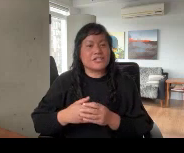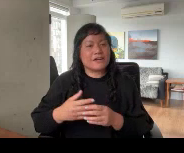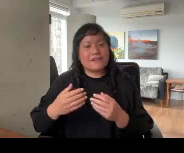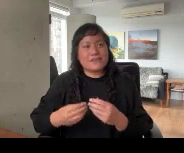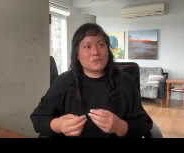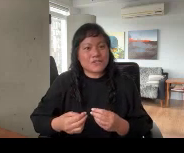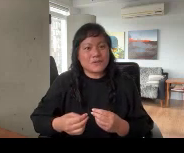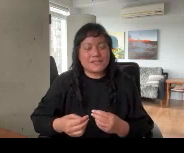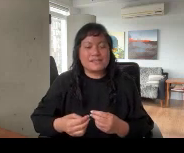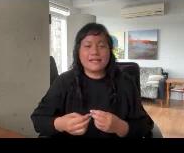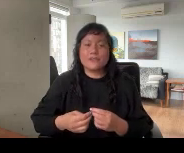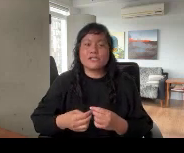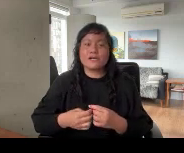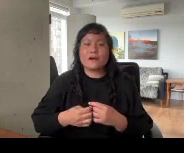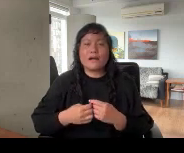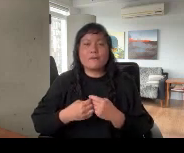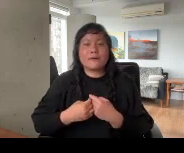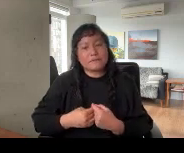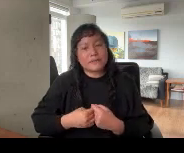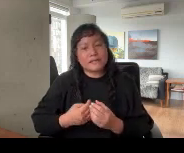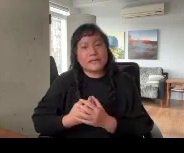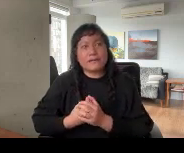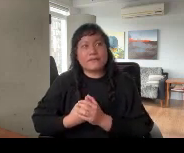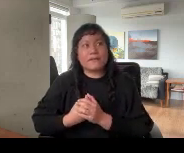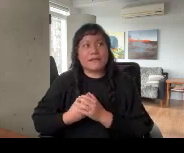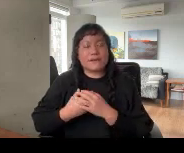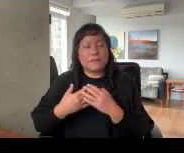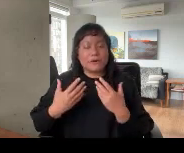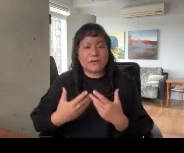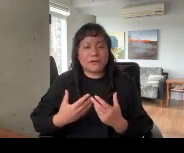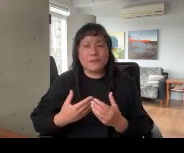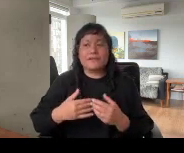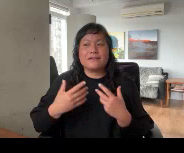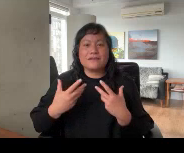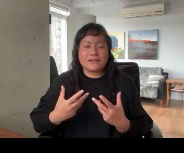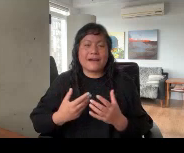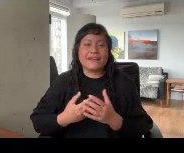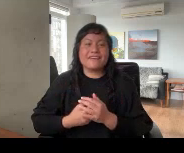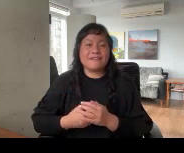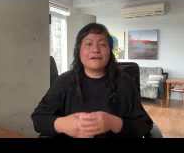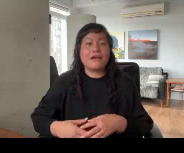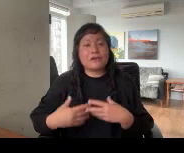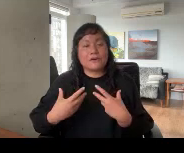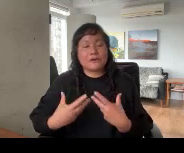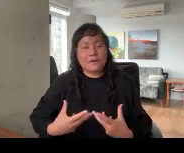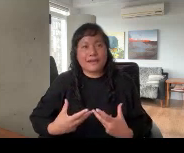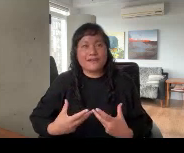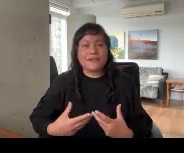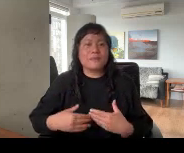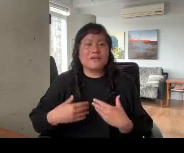that we share, these resources that we share, but really it's the more human side of creating